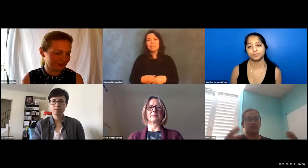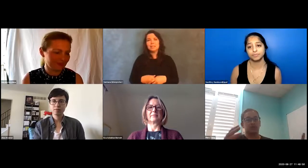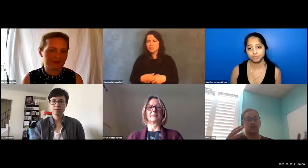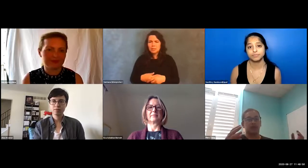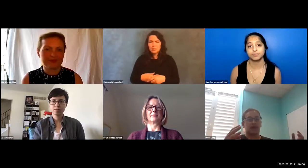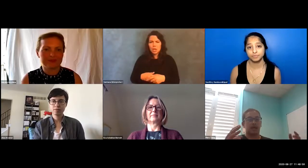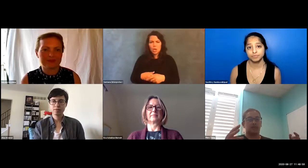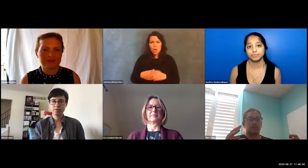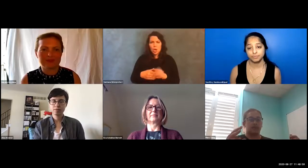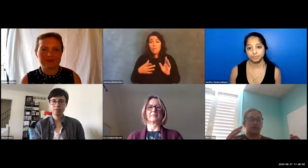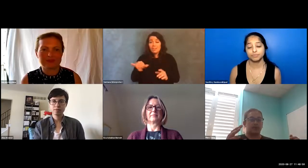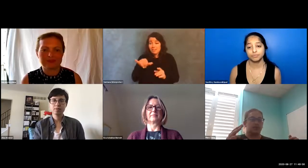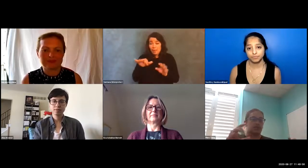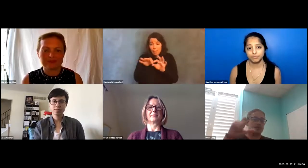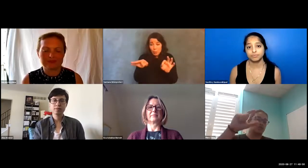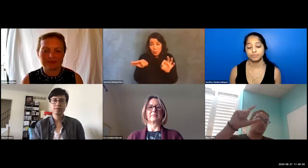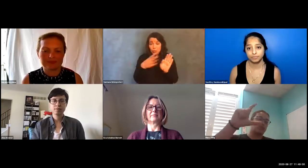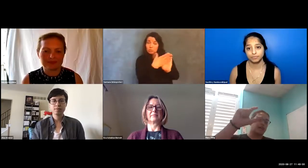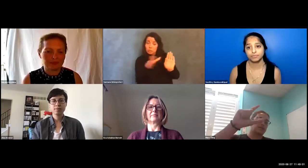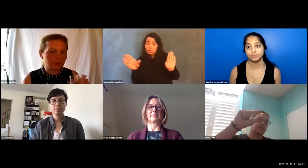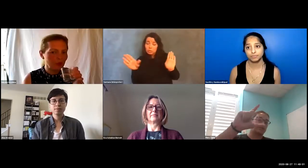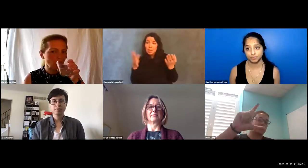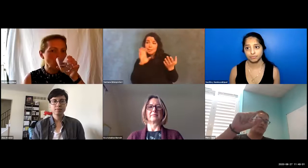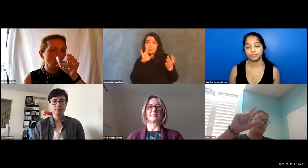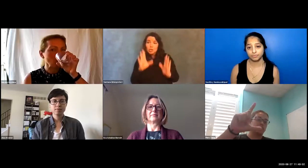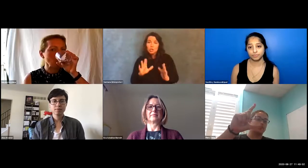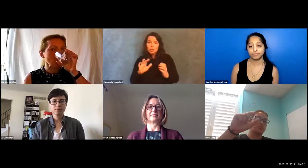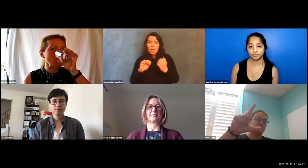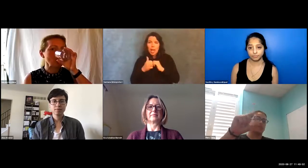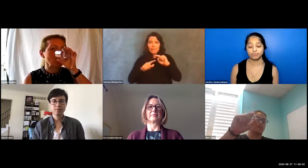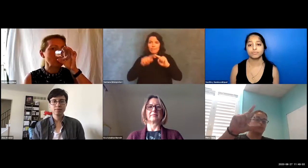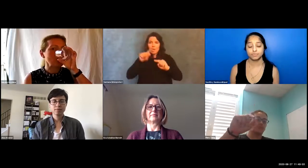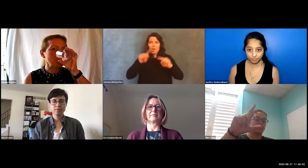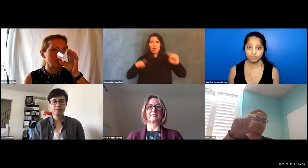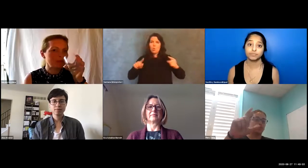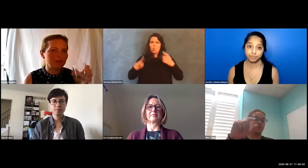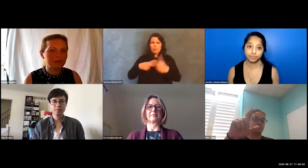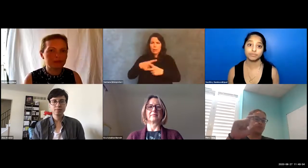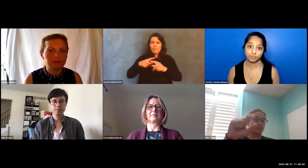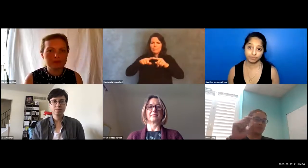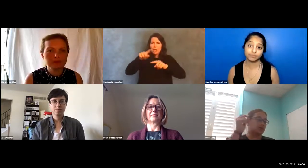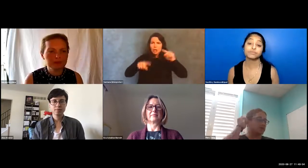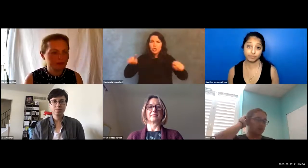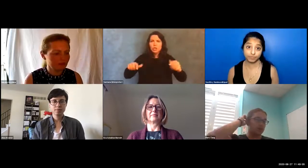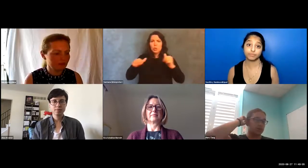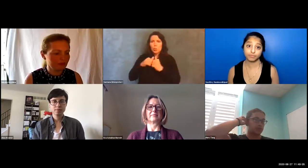Do we have -- but to look at let's say the variation you get, usually across speakers,